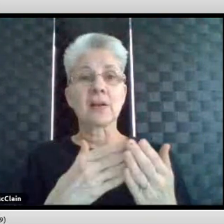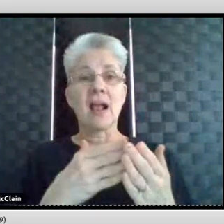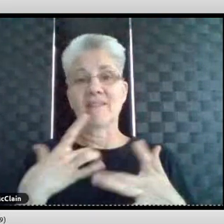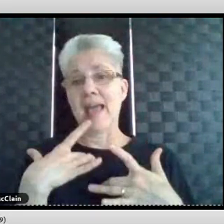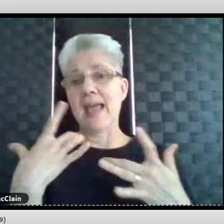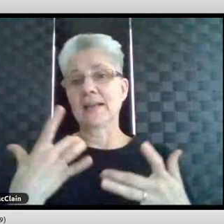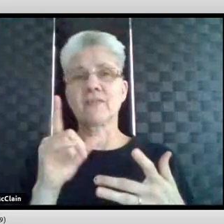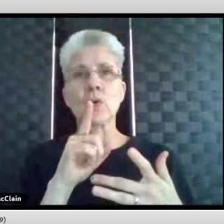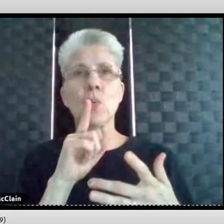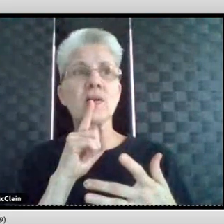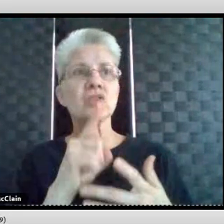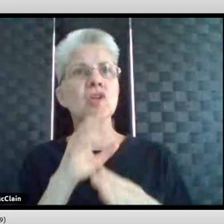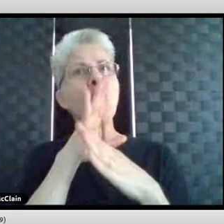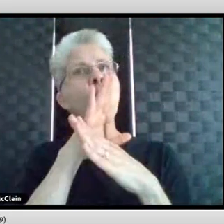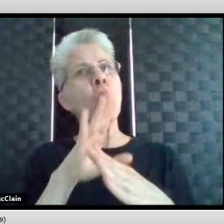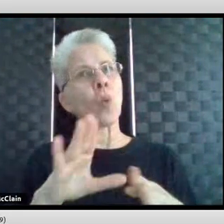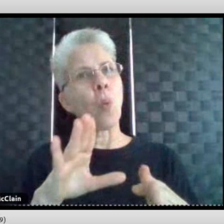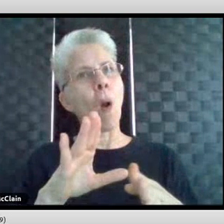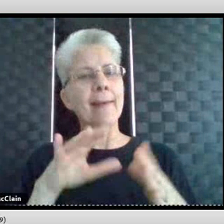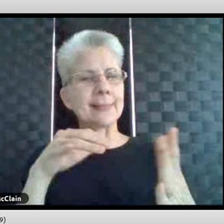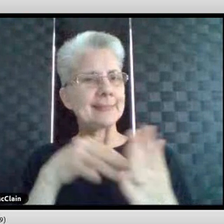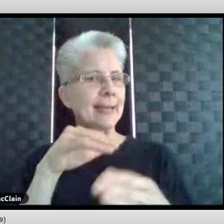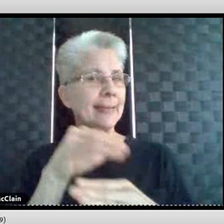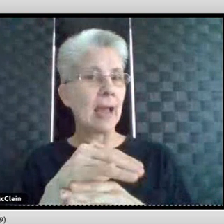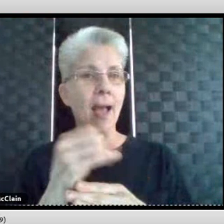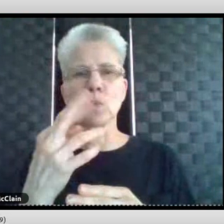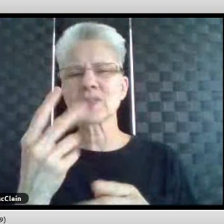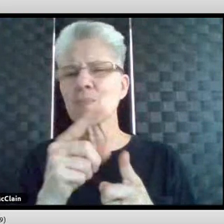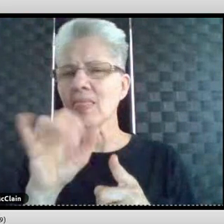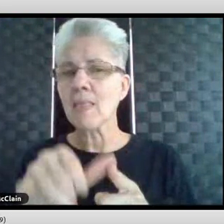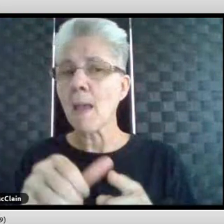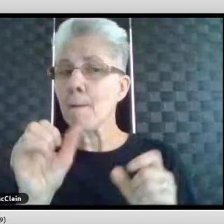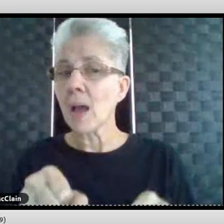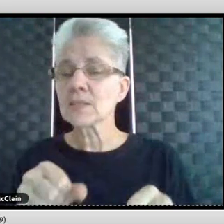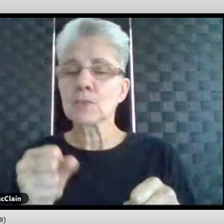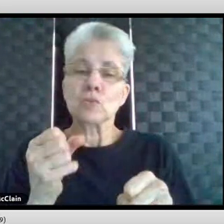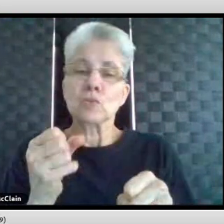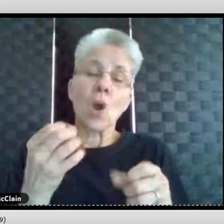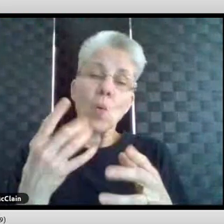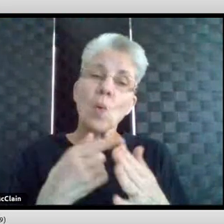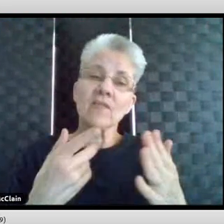where it's just a quiet study night or something like that. So one of those little niches